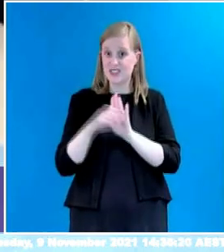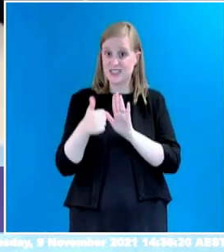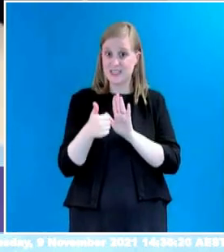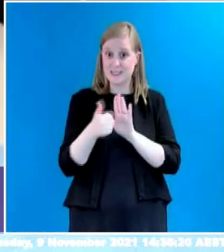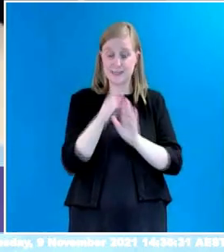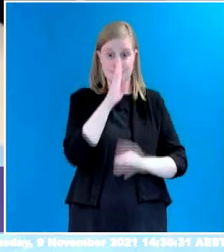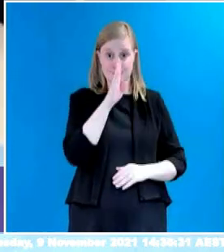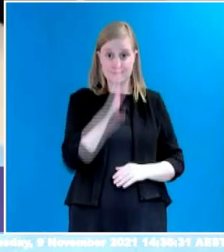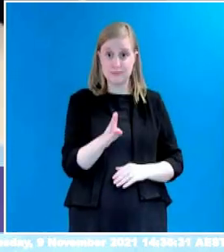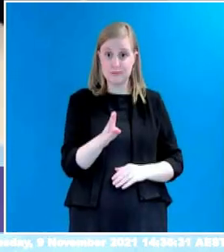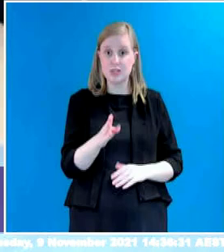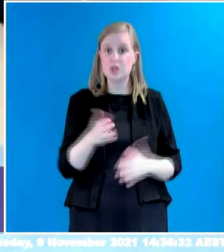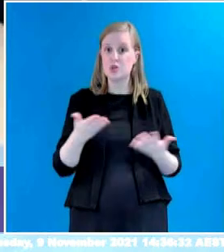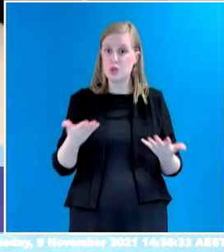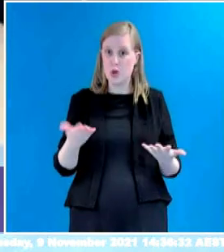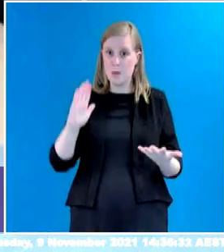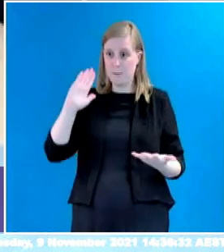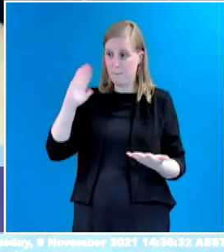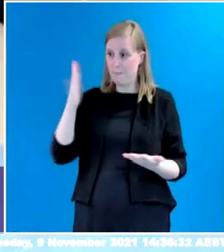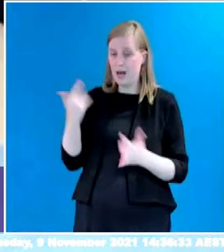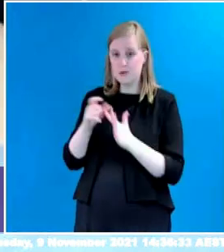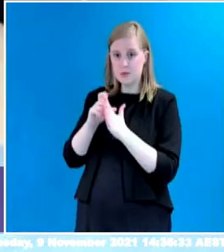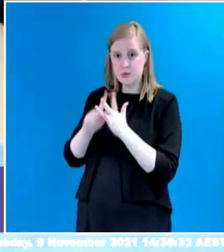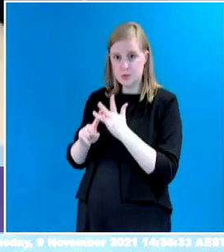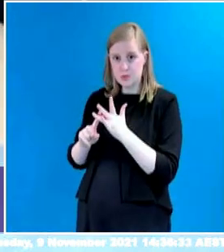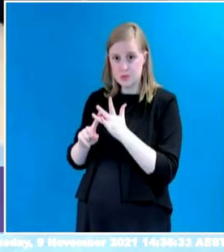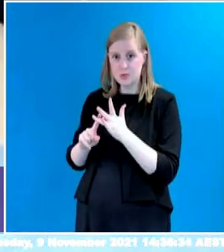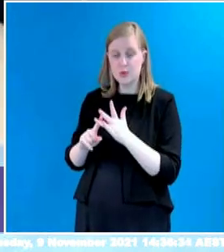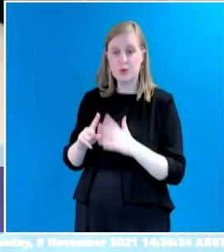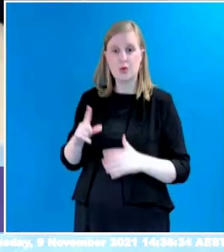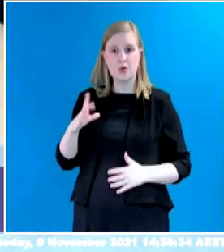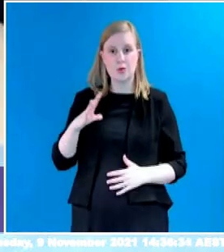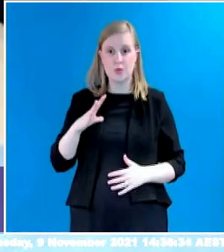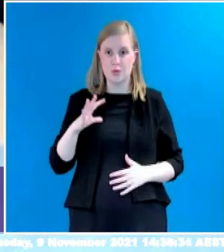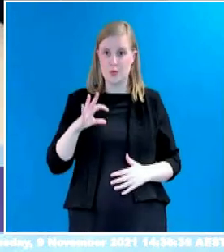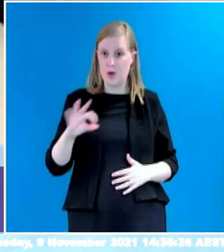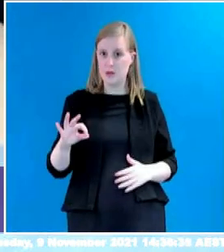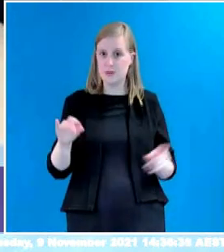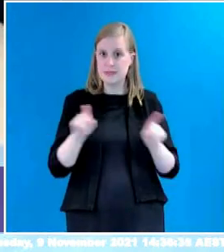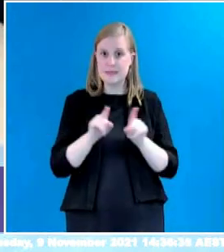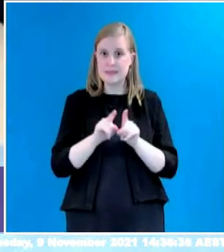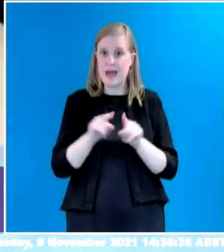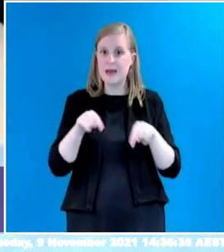wholesale what the international law says and put it into the domestic